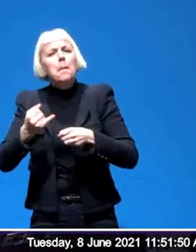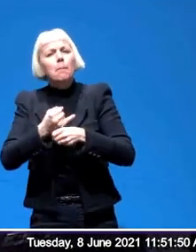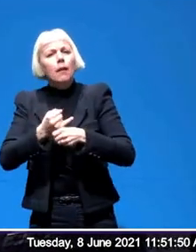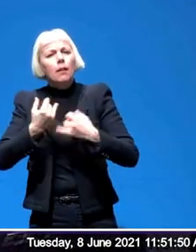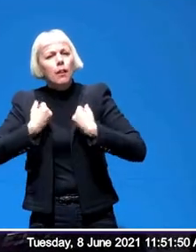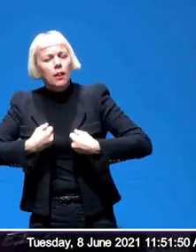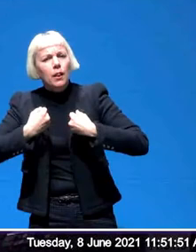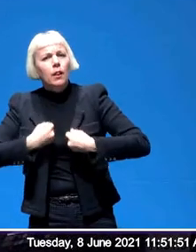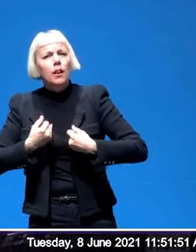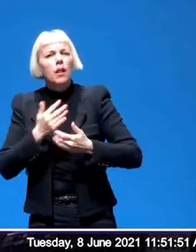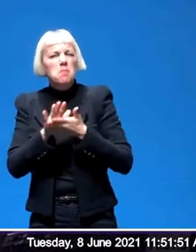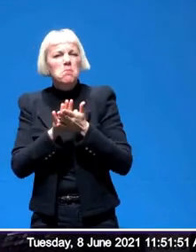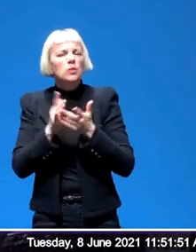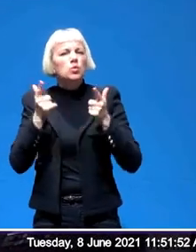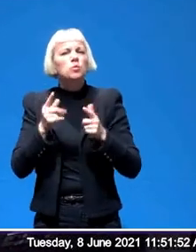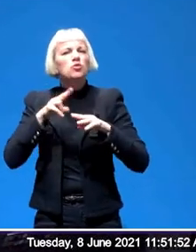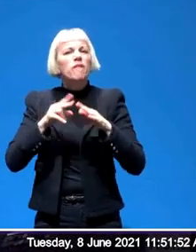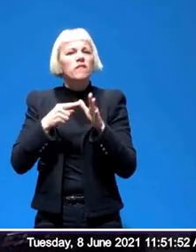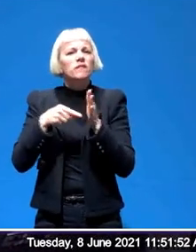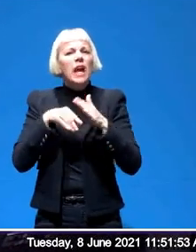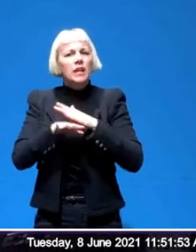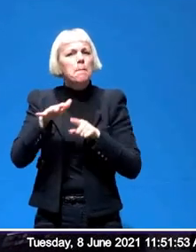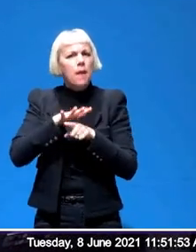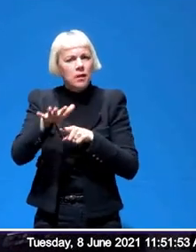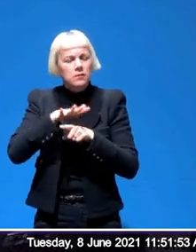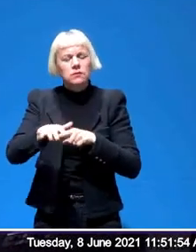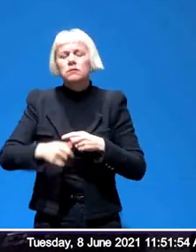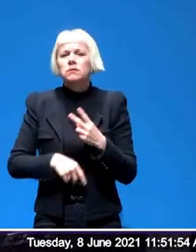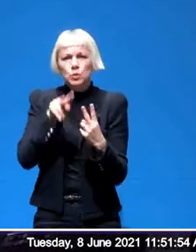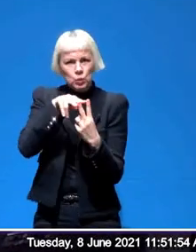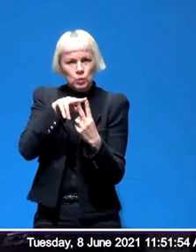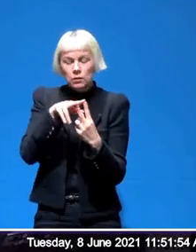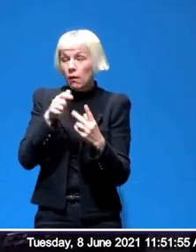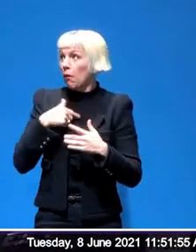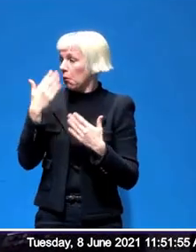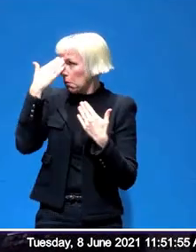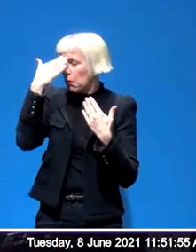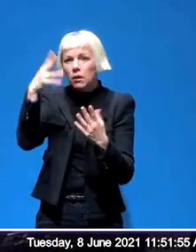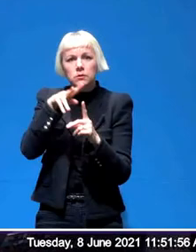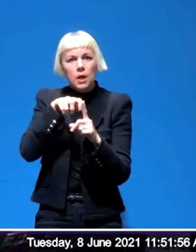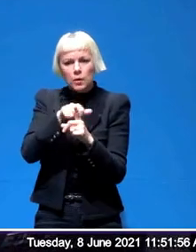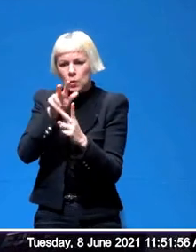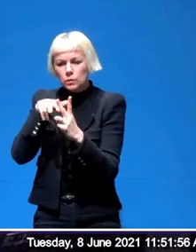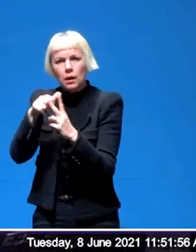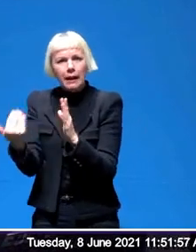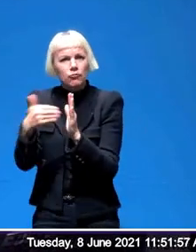We were not aware of either of these diagnoses. There is a document from the psychologist.